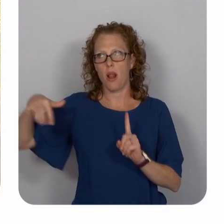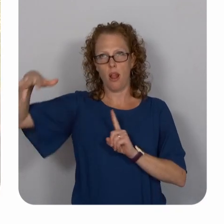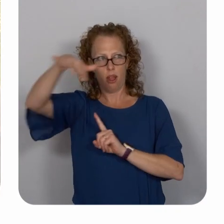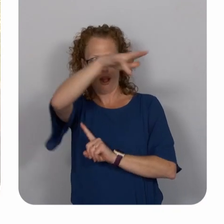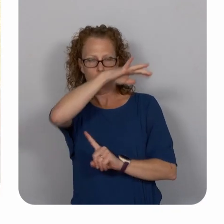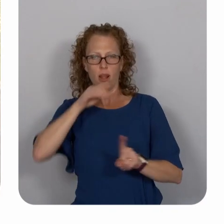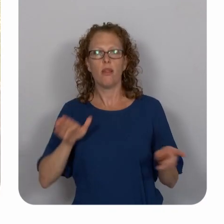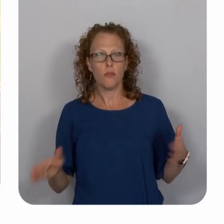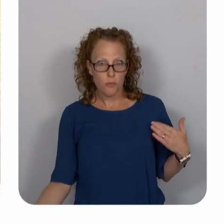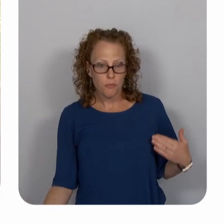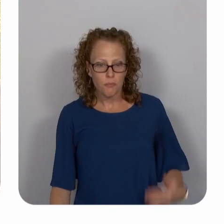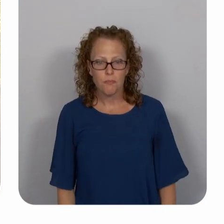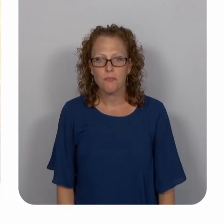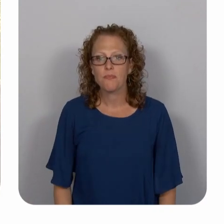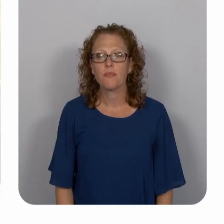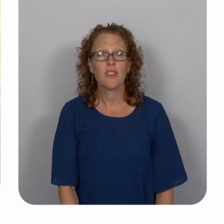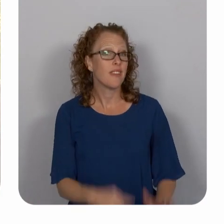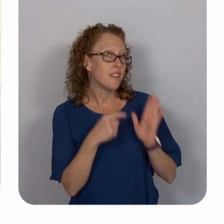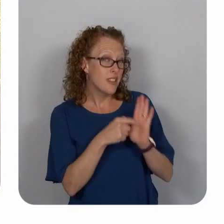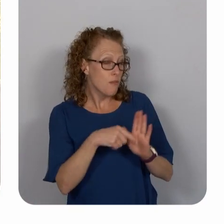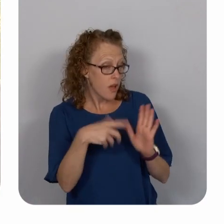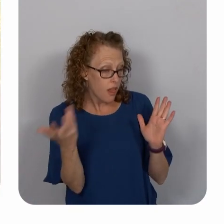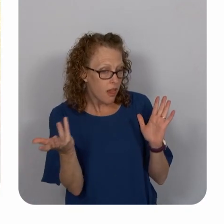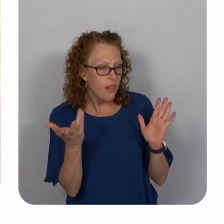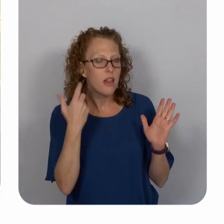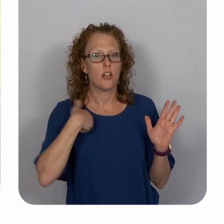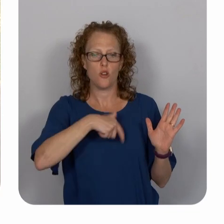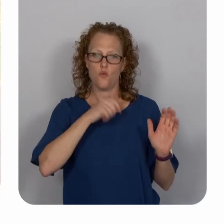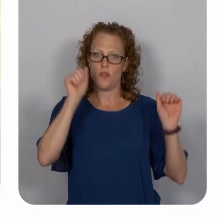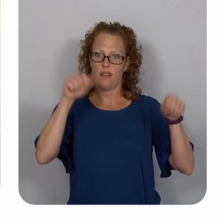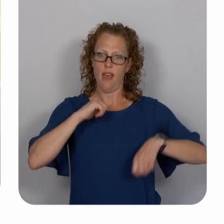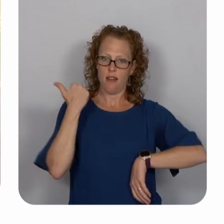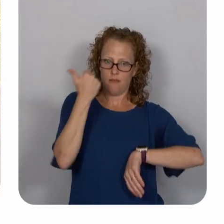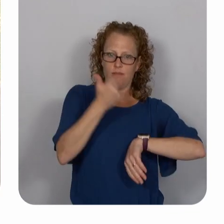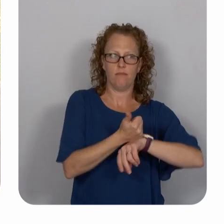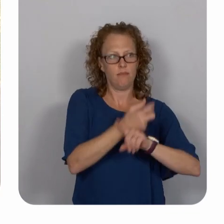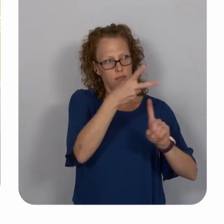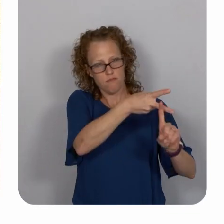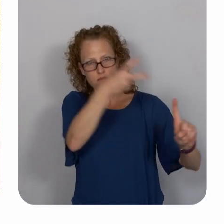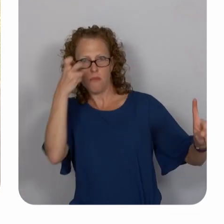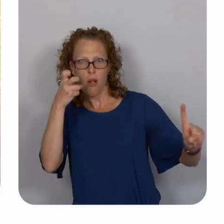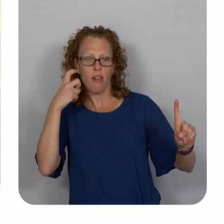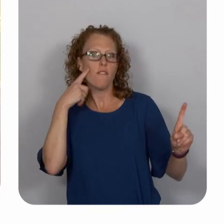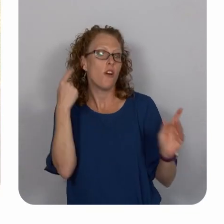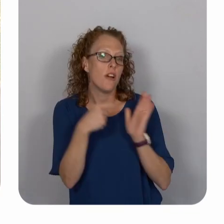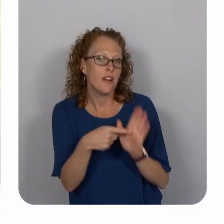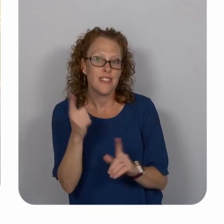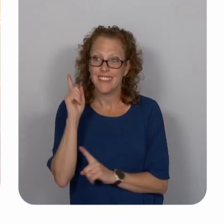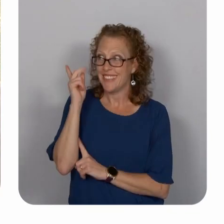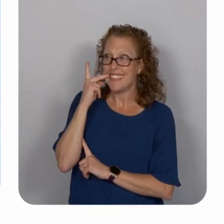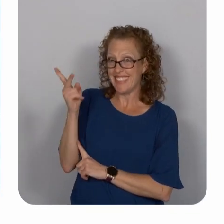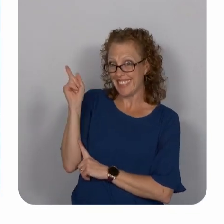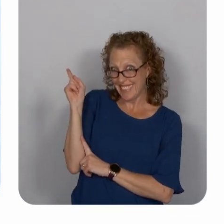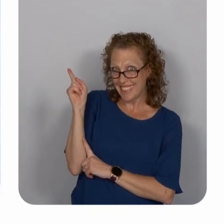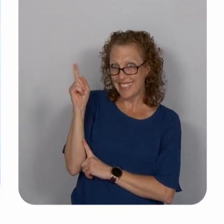For example, with Depth API, we can render our virtual friend “Api” here behind that real chair.